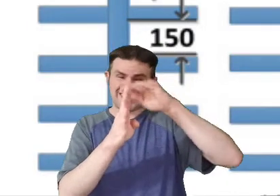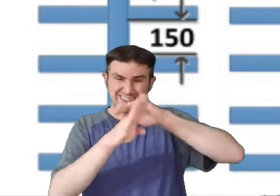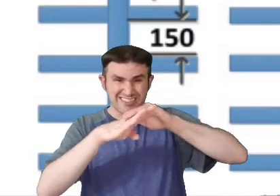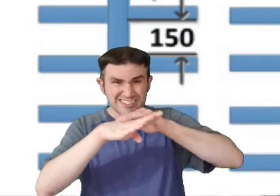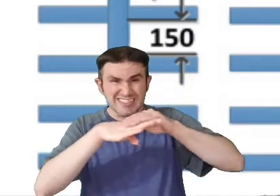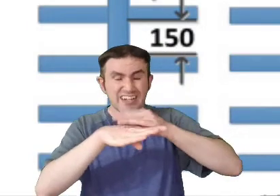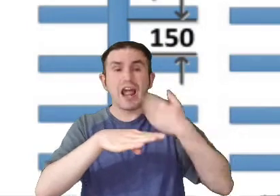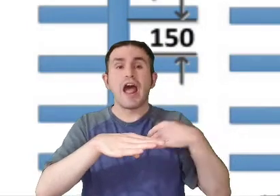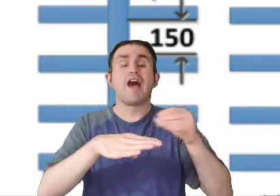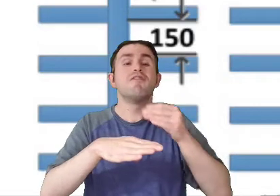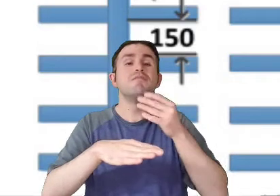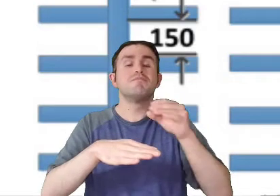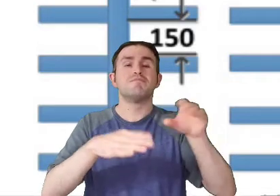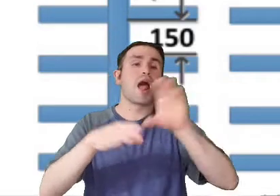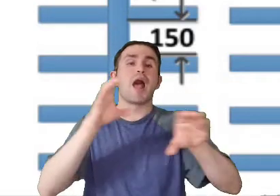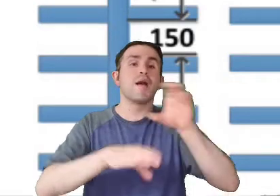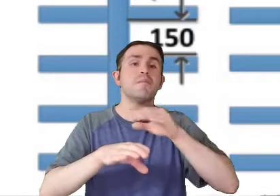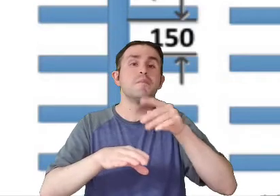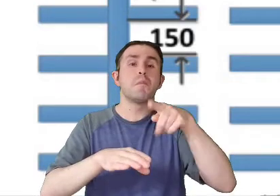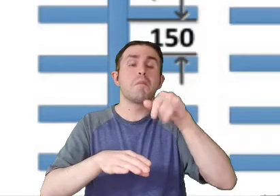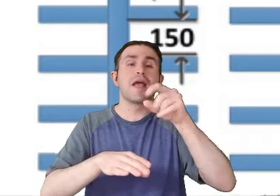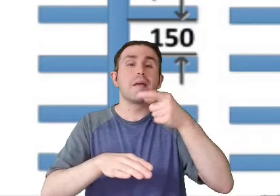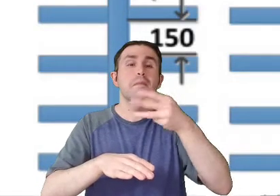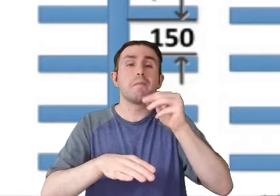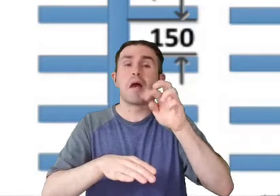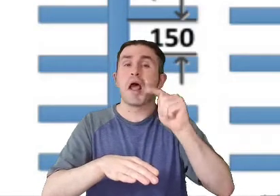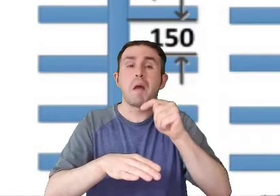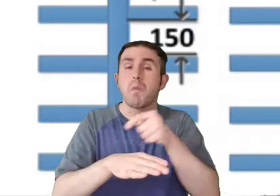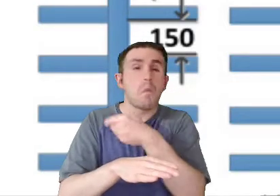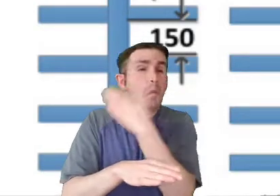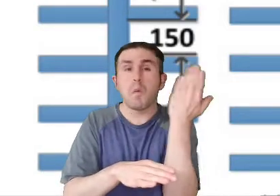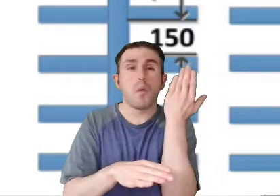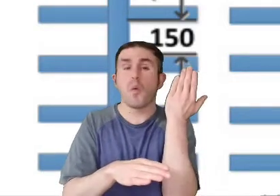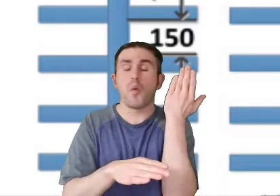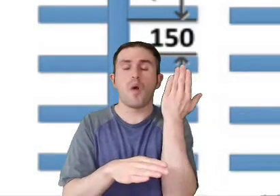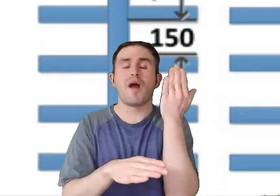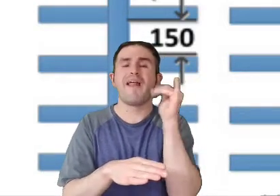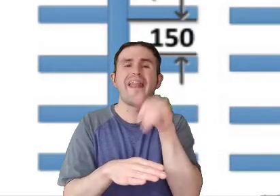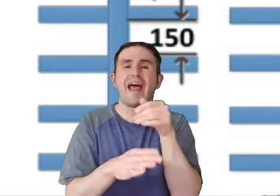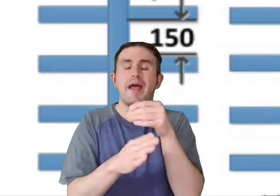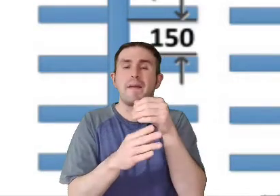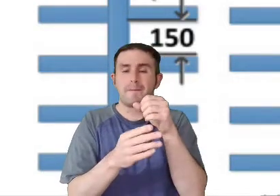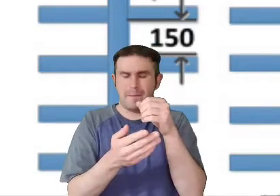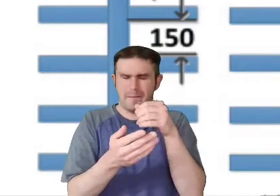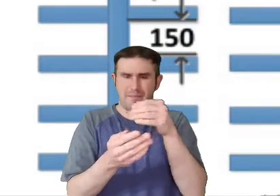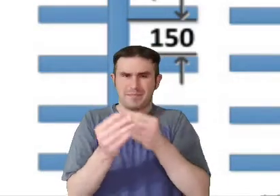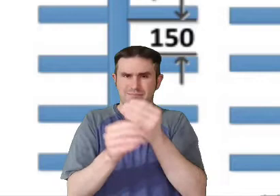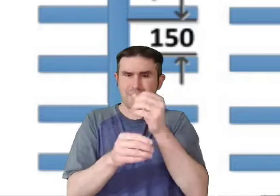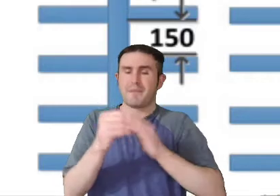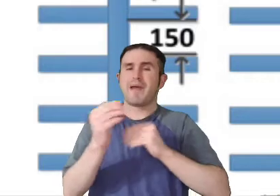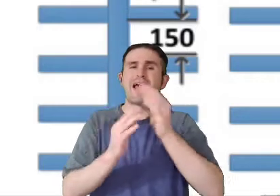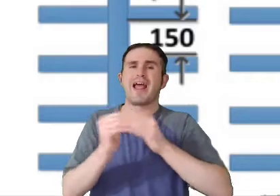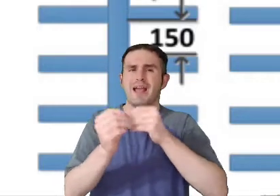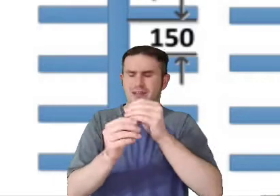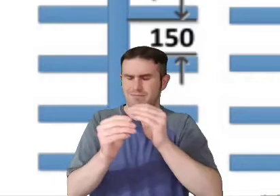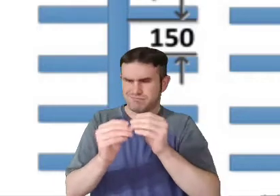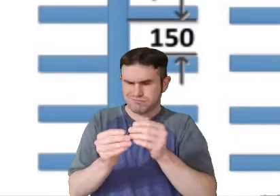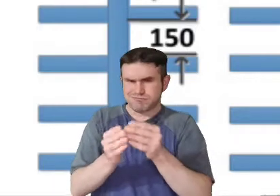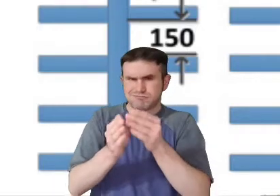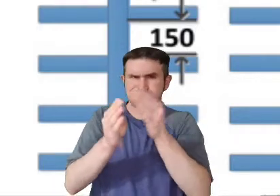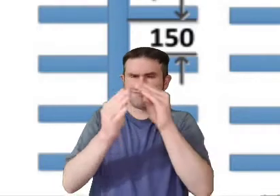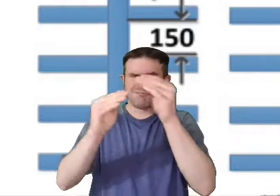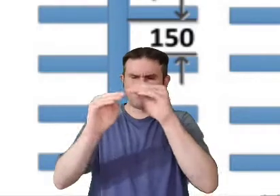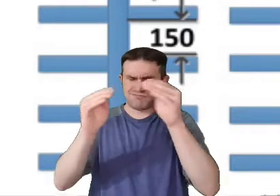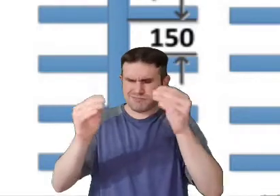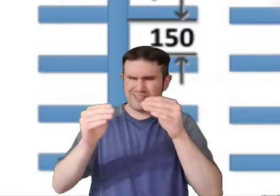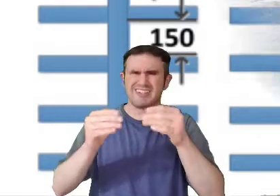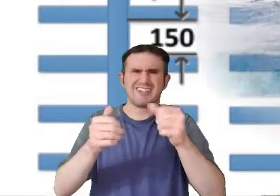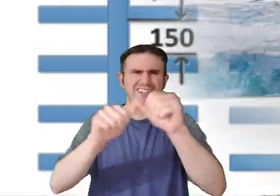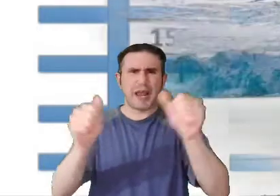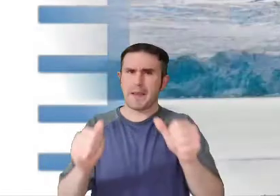chemical pigment on it, it's specifically just structure! Now, that's amazing isn't it? So...